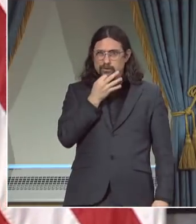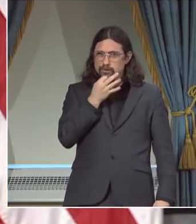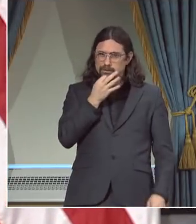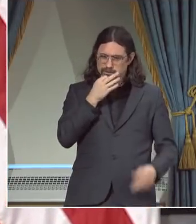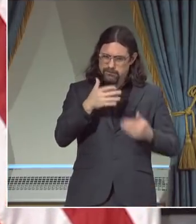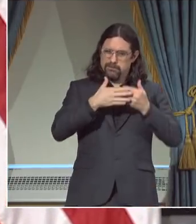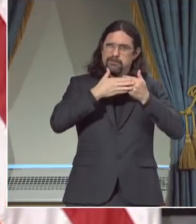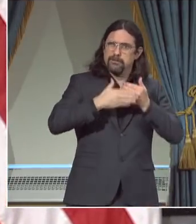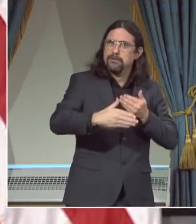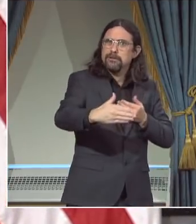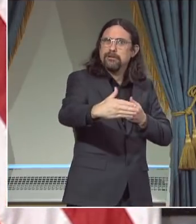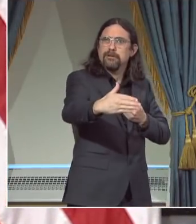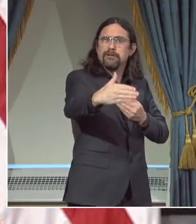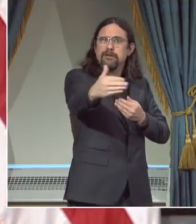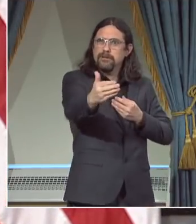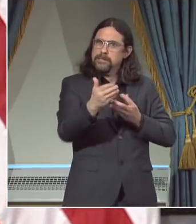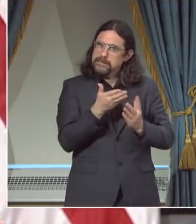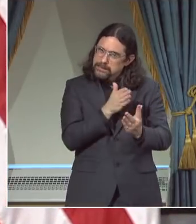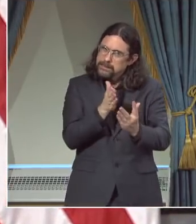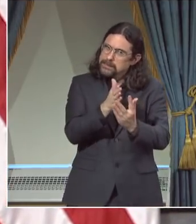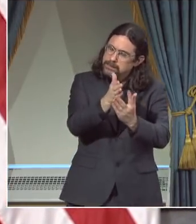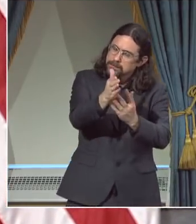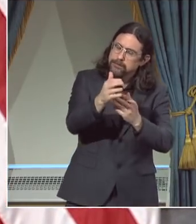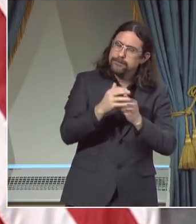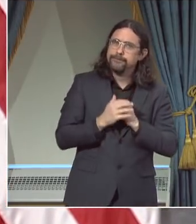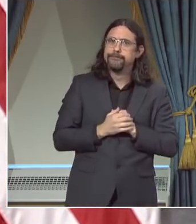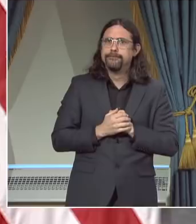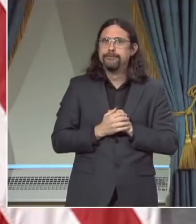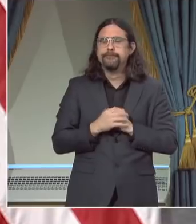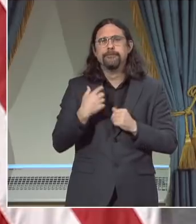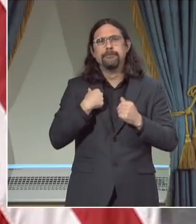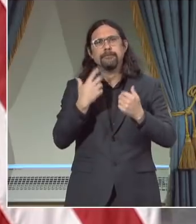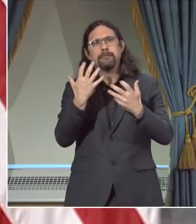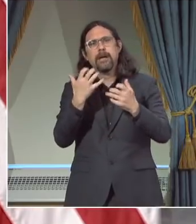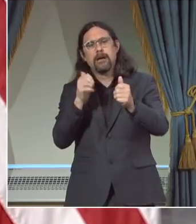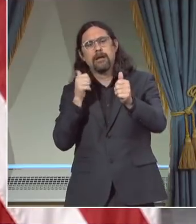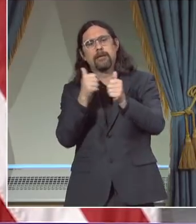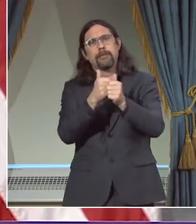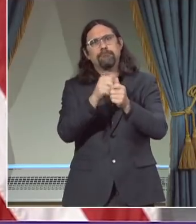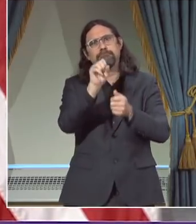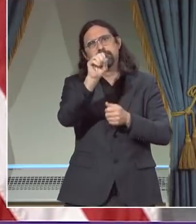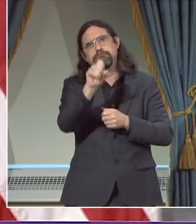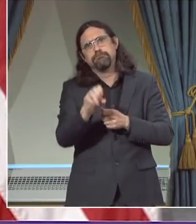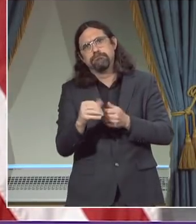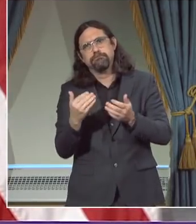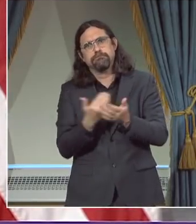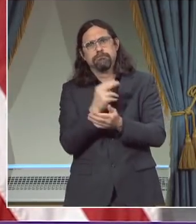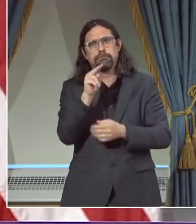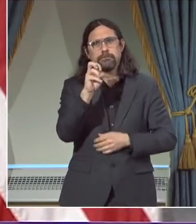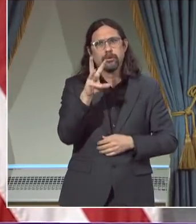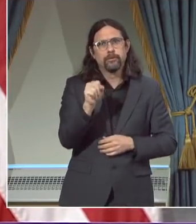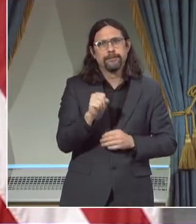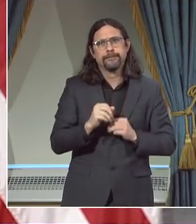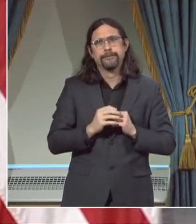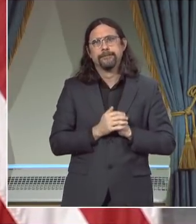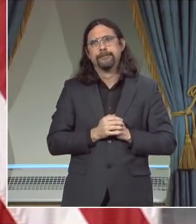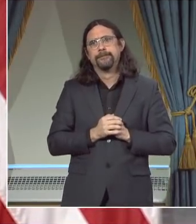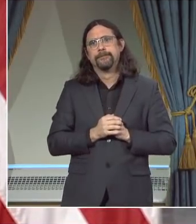I'M GOING TO GO OVER A NUMBER OF THINGS NOW TO UPDATE YOU, UNDERSTANDING THE CHALLENGE BUT ALSO UNDERSTANDING THAT NEW YORKERS WILL GET THROUGH